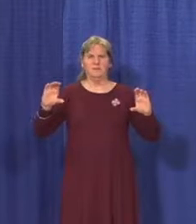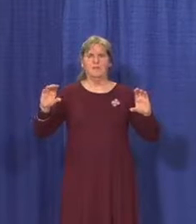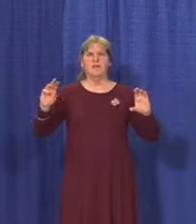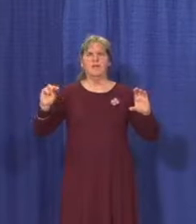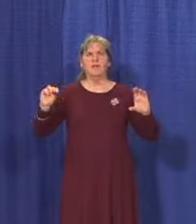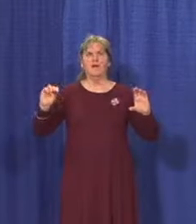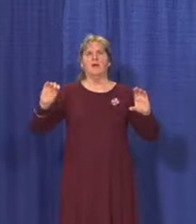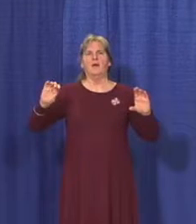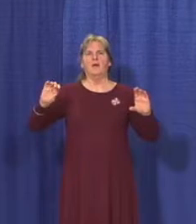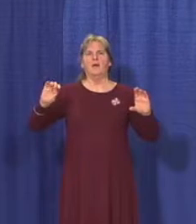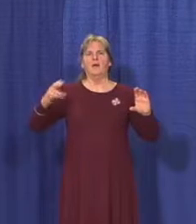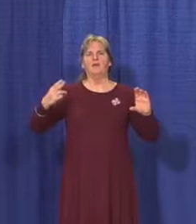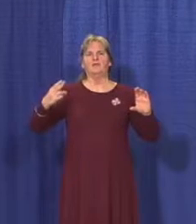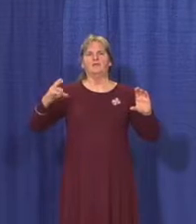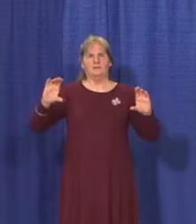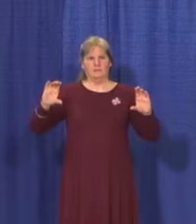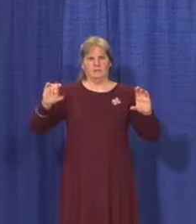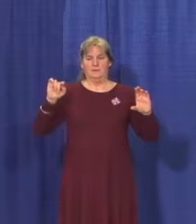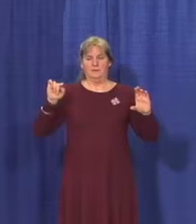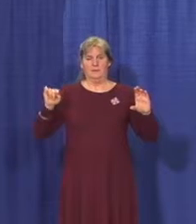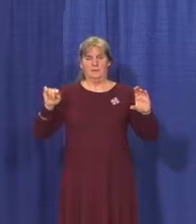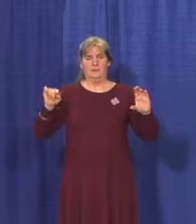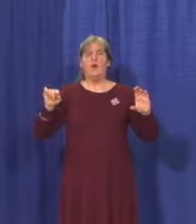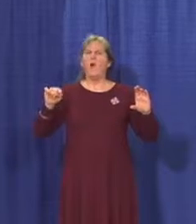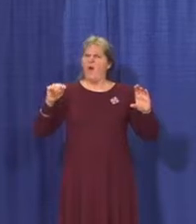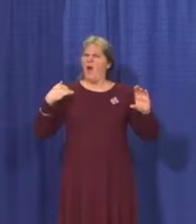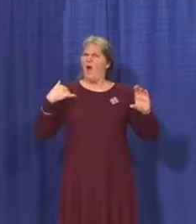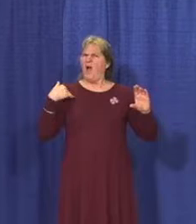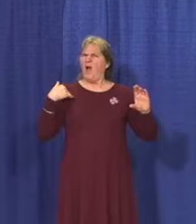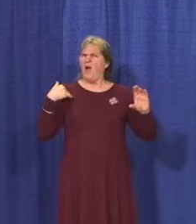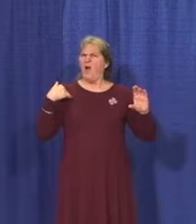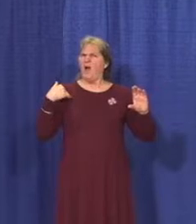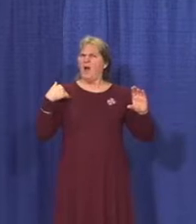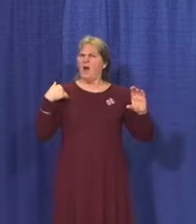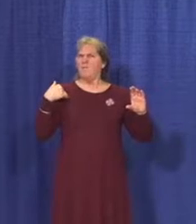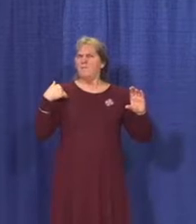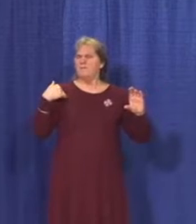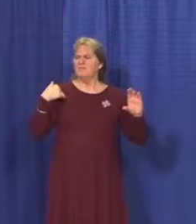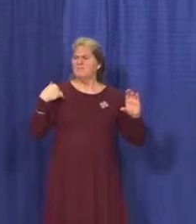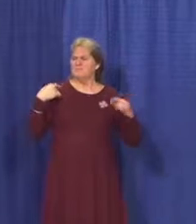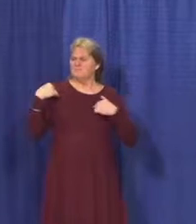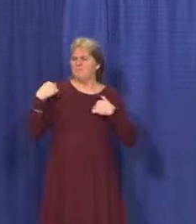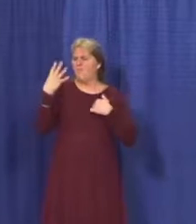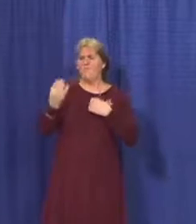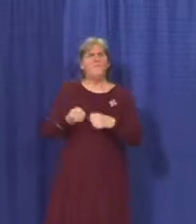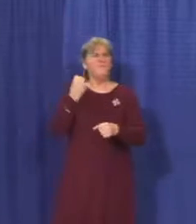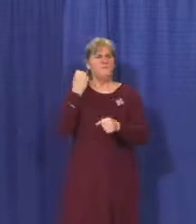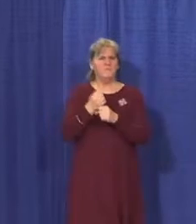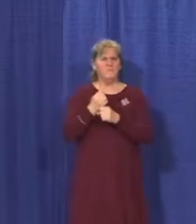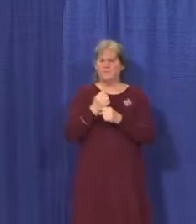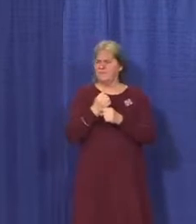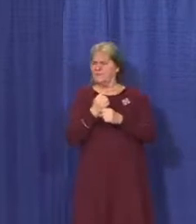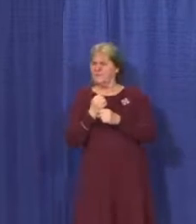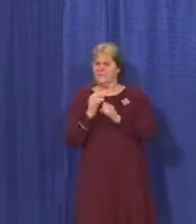managed by CMHC. We have conducted comprehensive reviews over the course of the last four years.